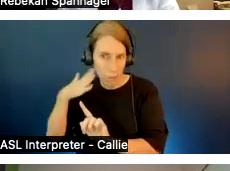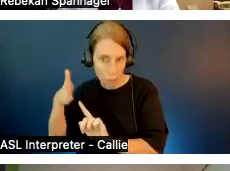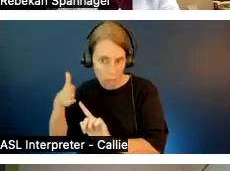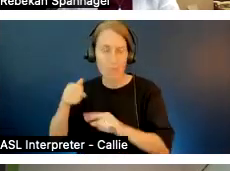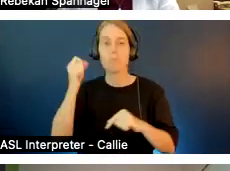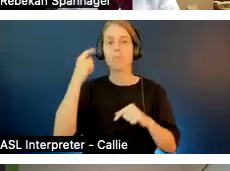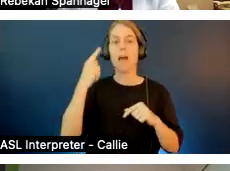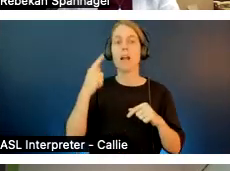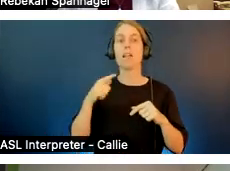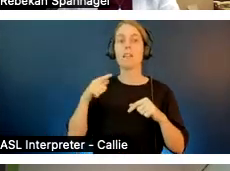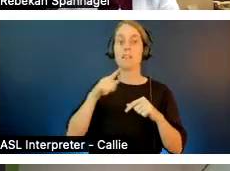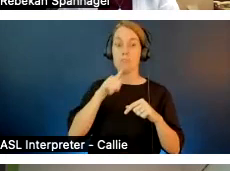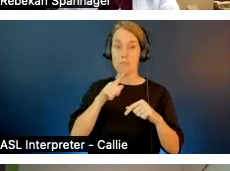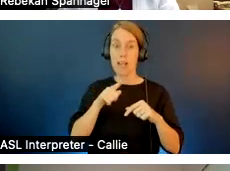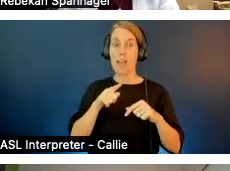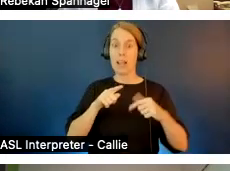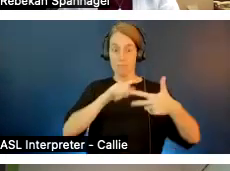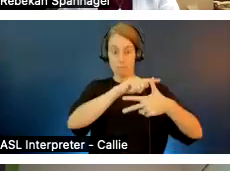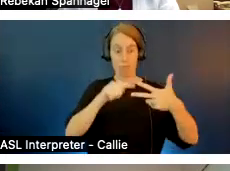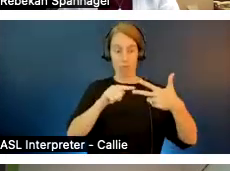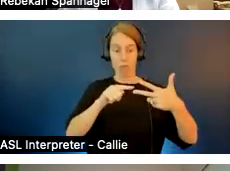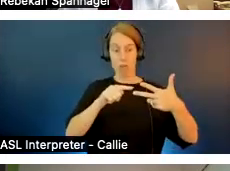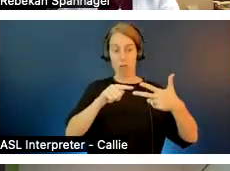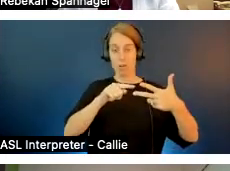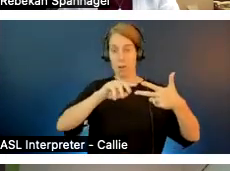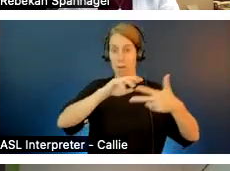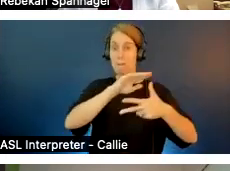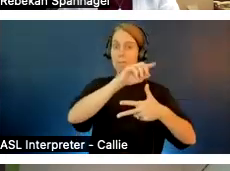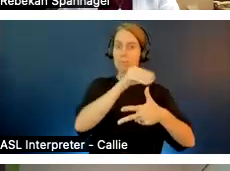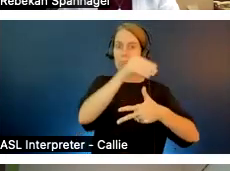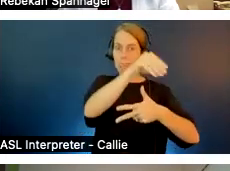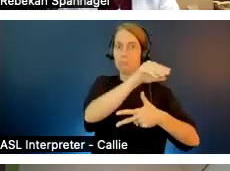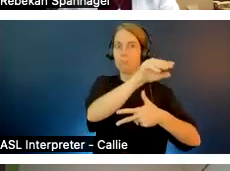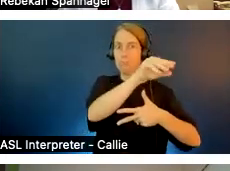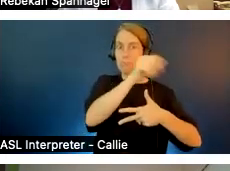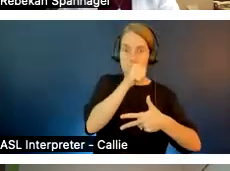then the fourth area of payment would be medicaid waivers or the waiver that you are on next slide